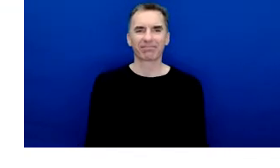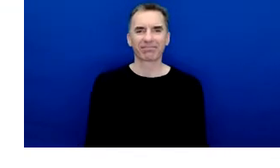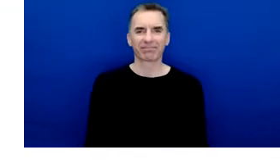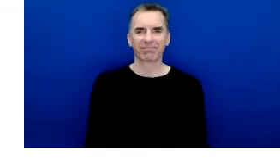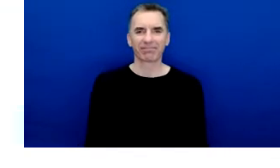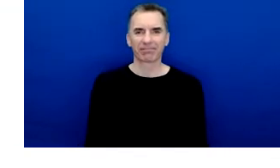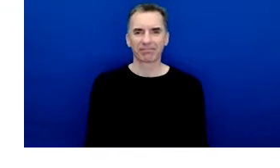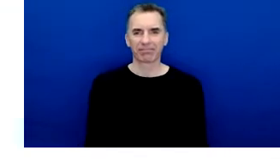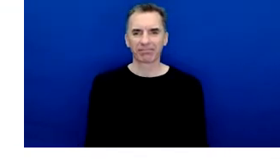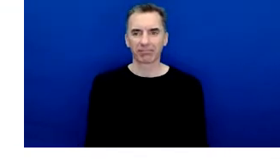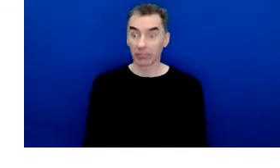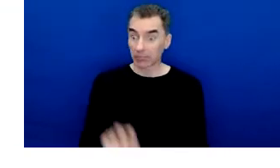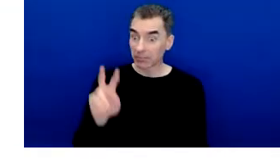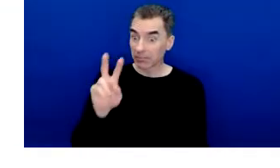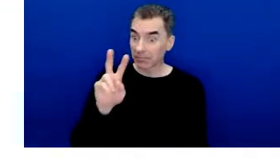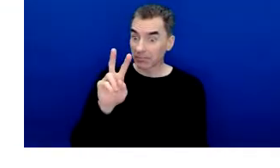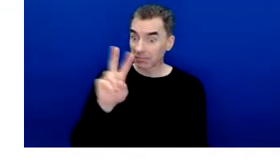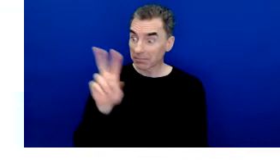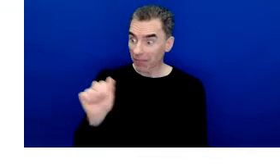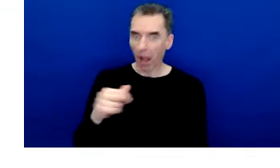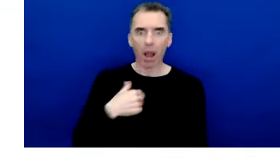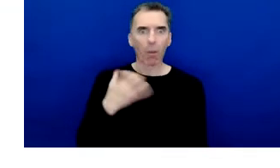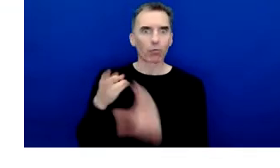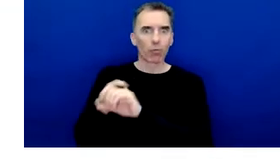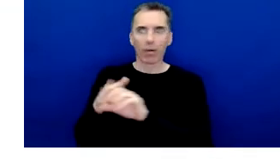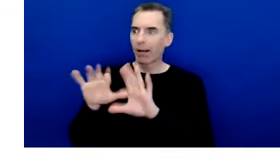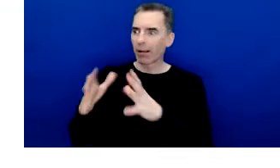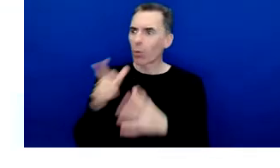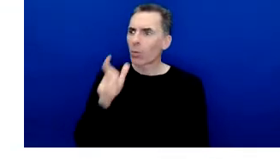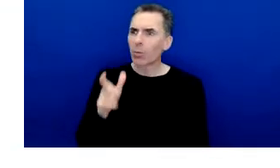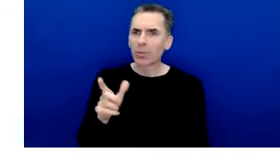Peter. I want to take that class. These classes that we have, we have a raised hand